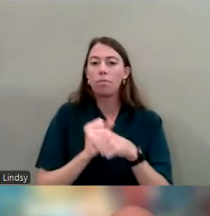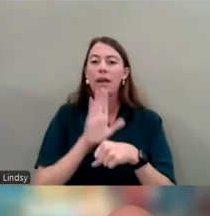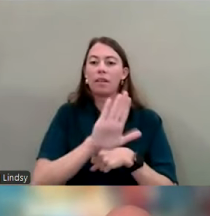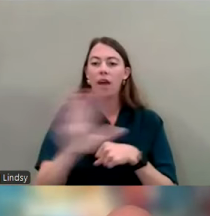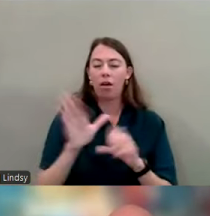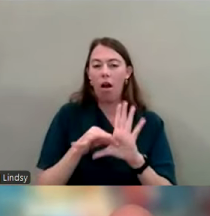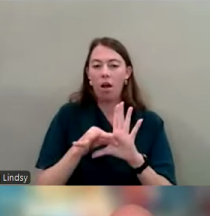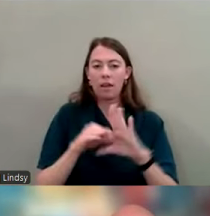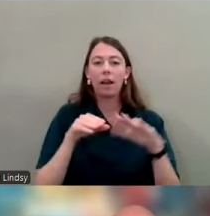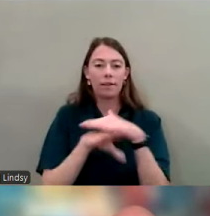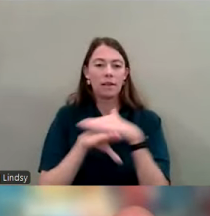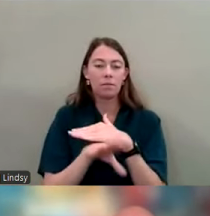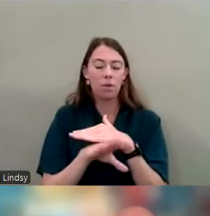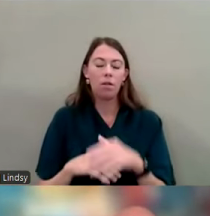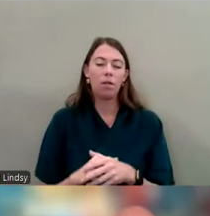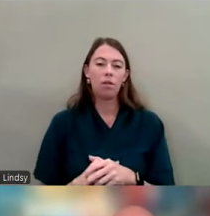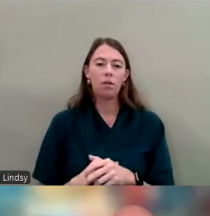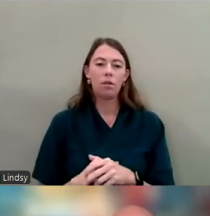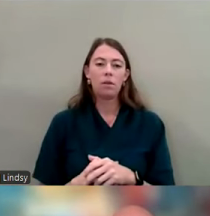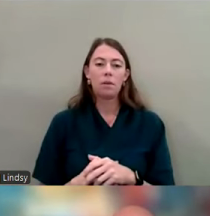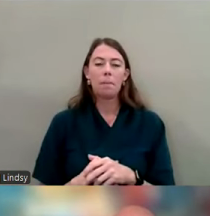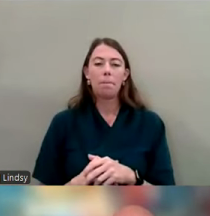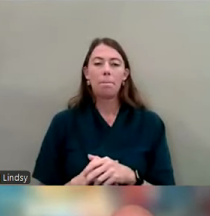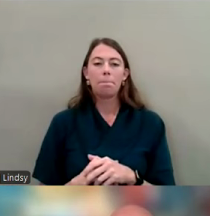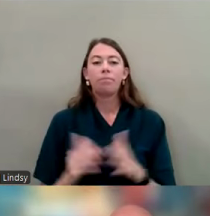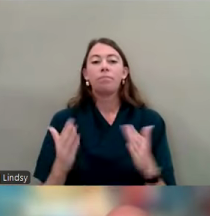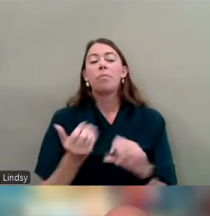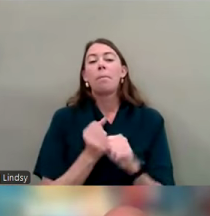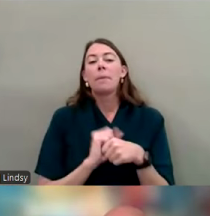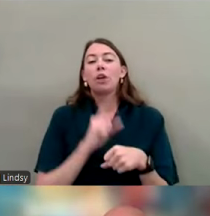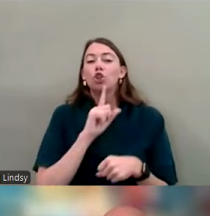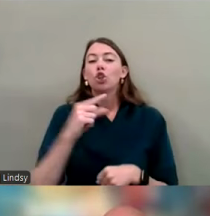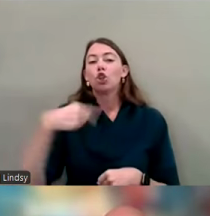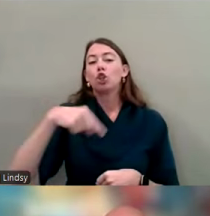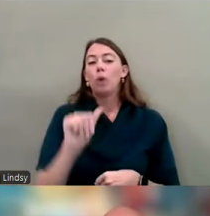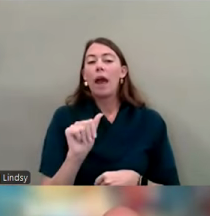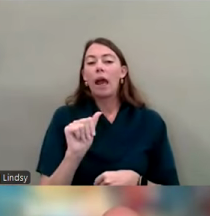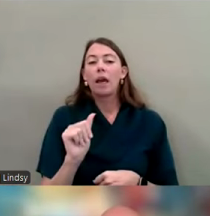media content. You want to make sure that QA is including accessibility in LLS and testing